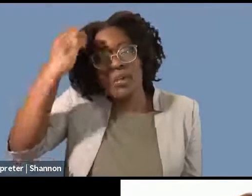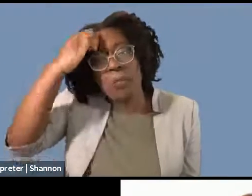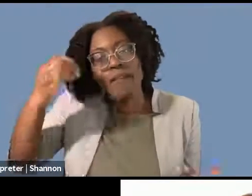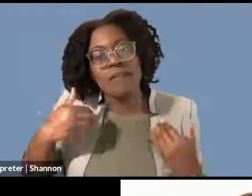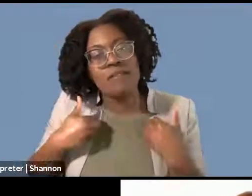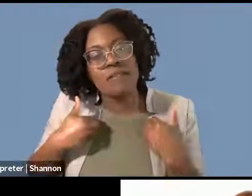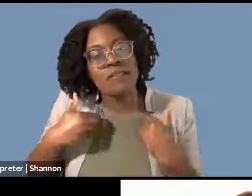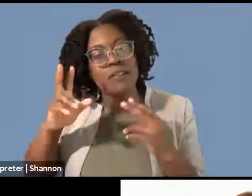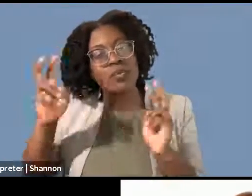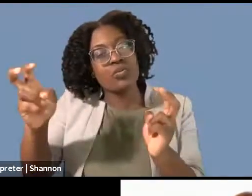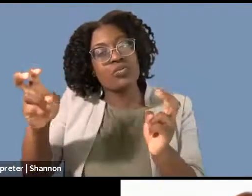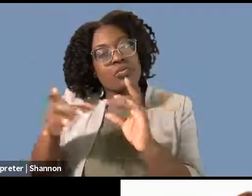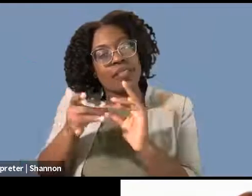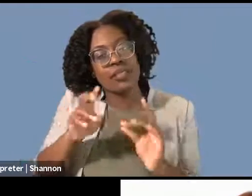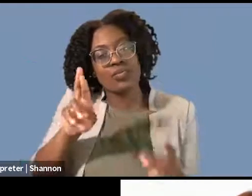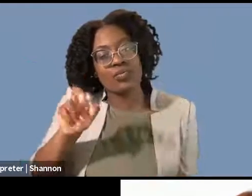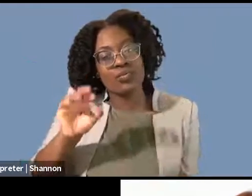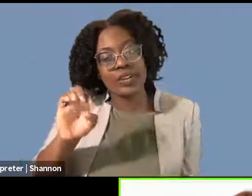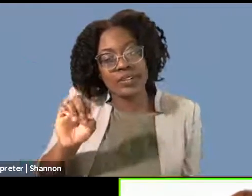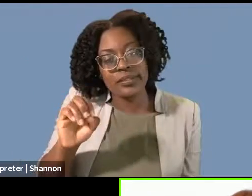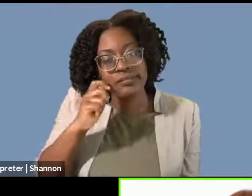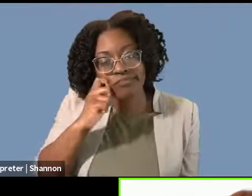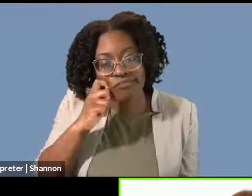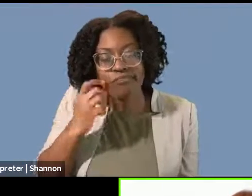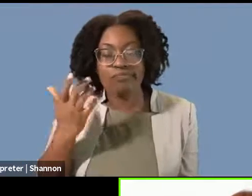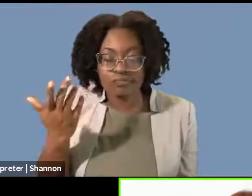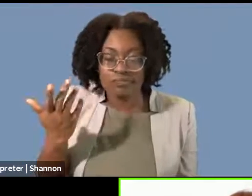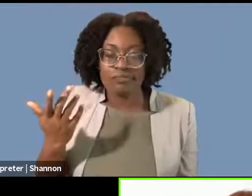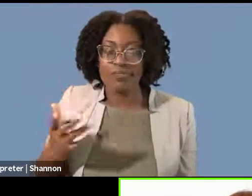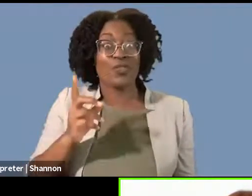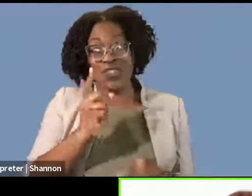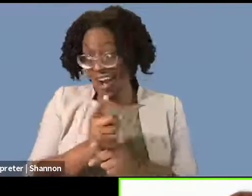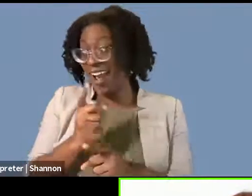want to think that way. MELINDA EPLER: Most of the world does. TERRI GIVENS: Exactly. There is